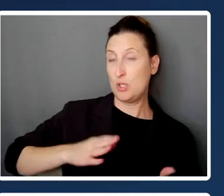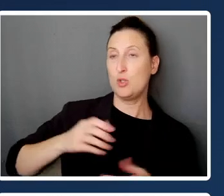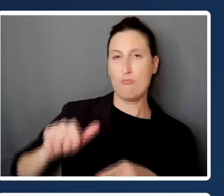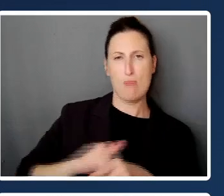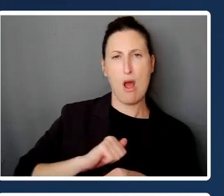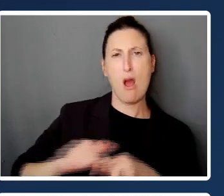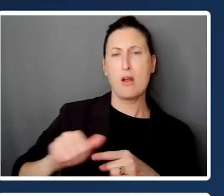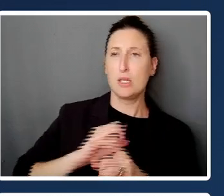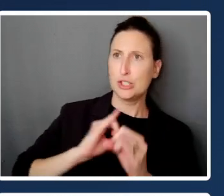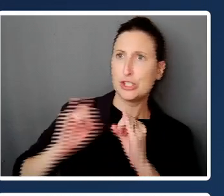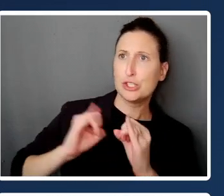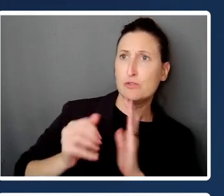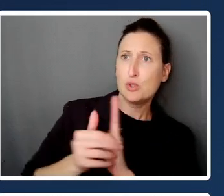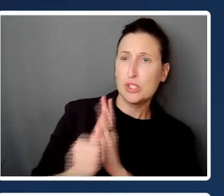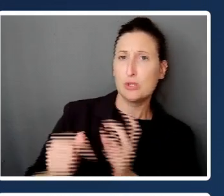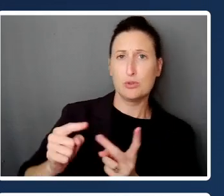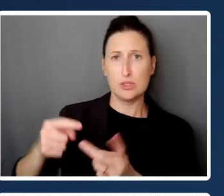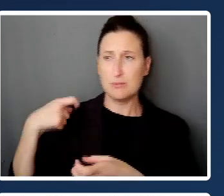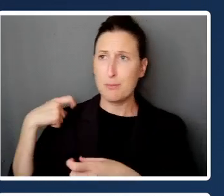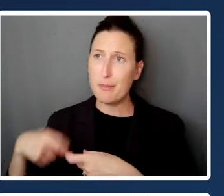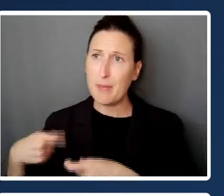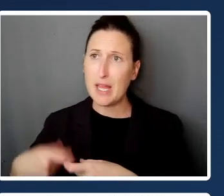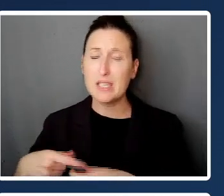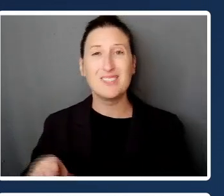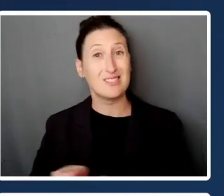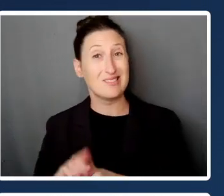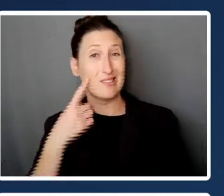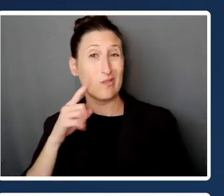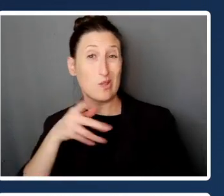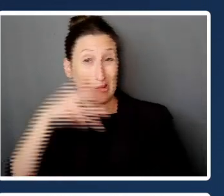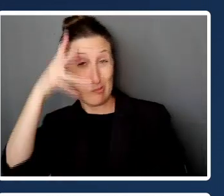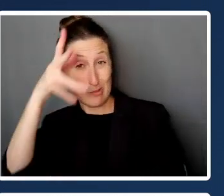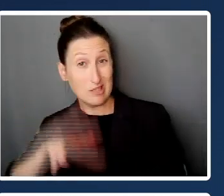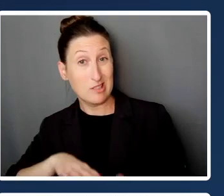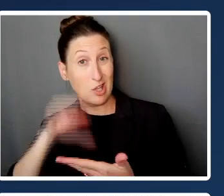of the parents to learn some English. So, in this first picture to your left,